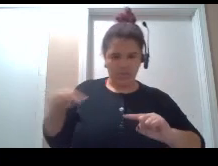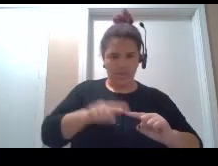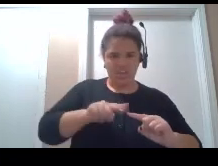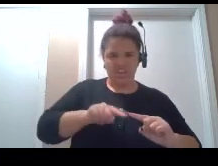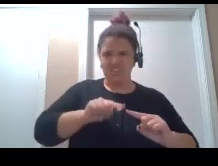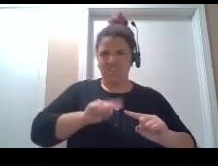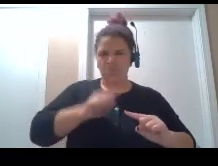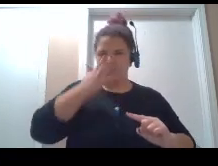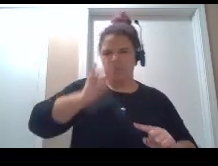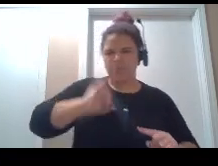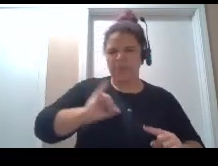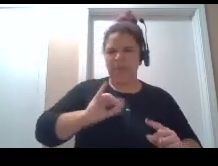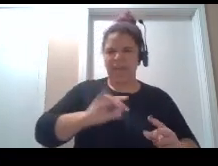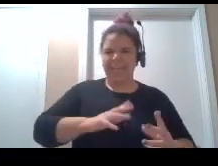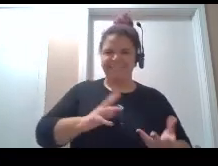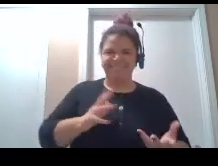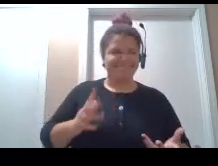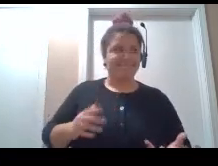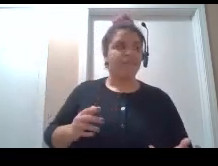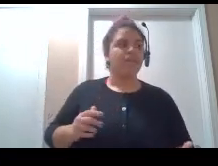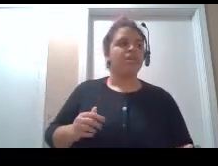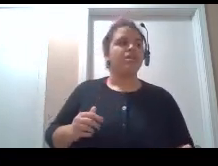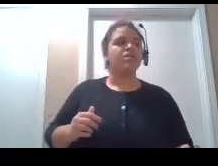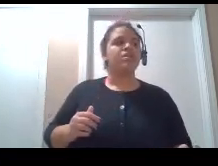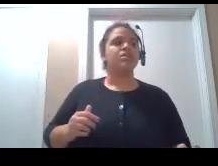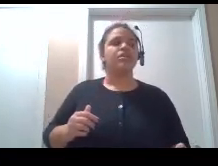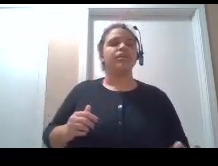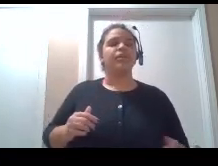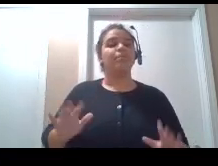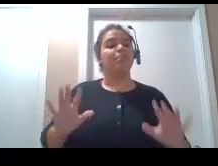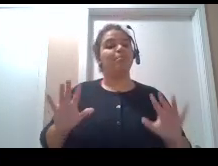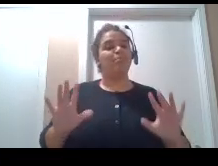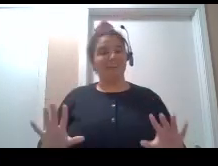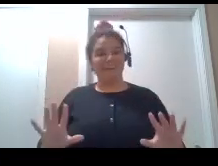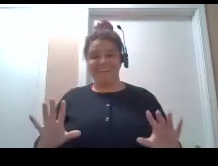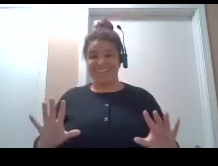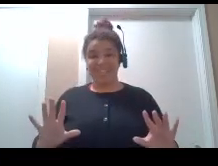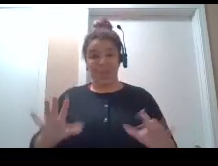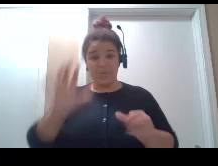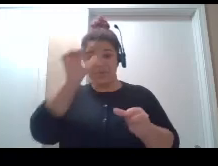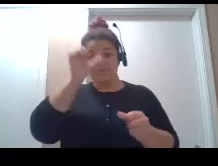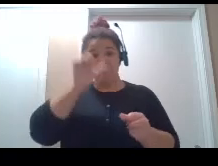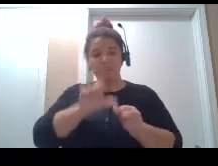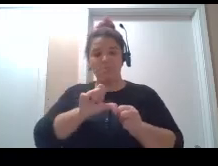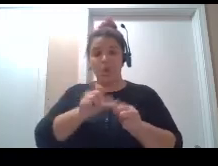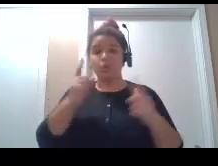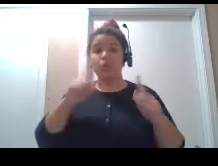It is important to remember though, that we always want to provide services in the least intrusive